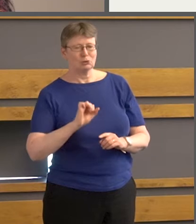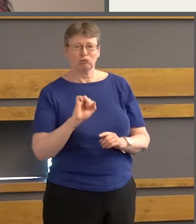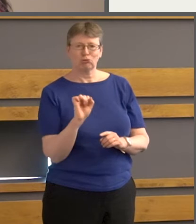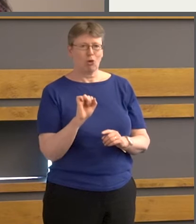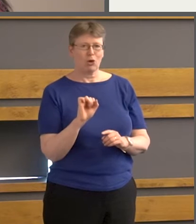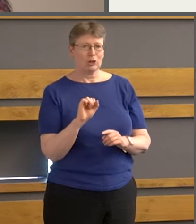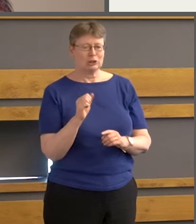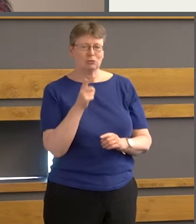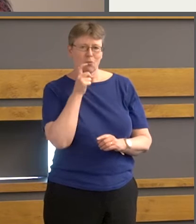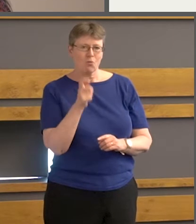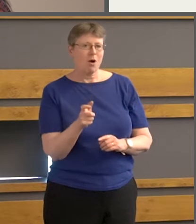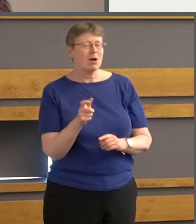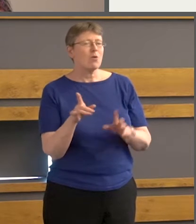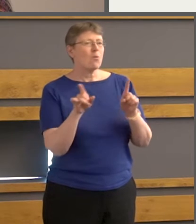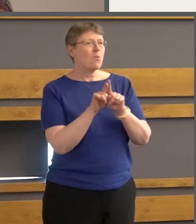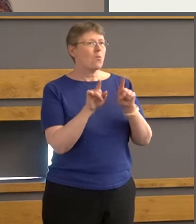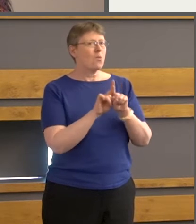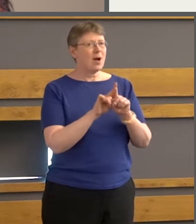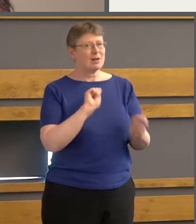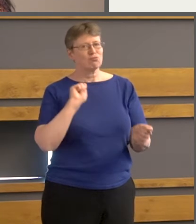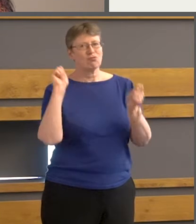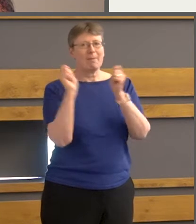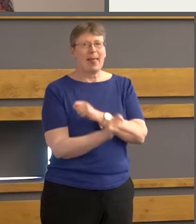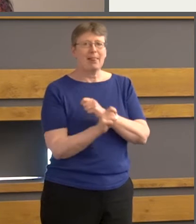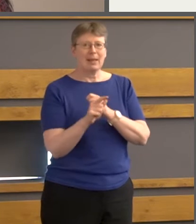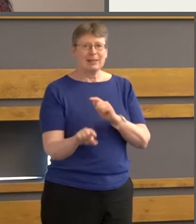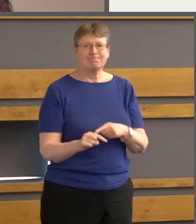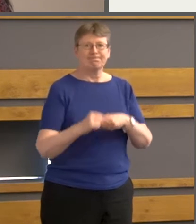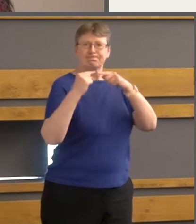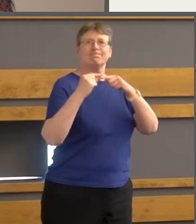to avoid connotations with the Jacobite Rebellion, which was not yet a distant memory.